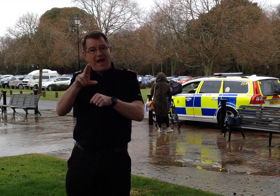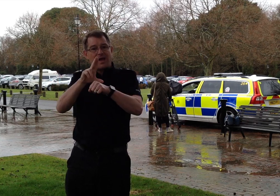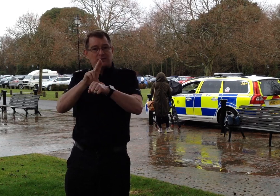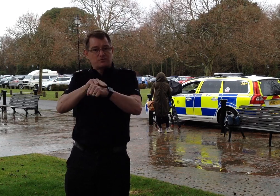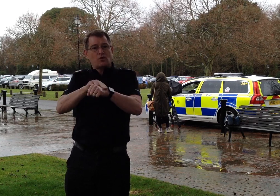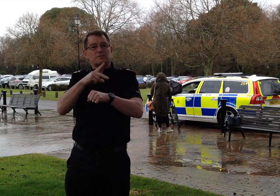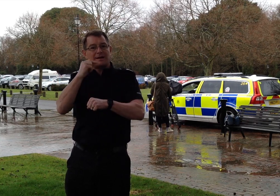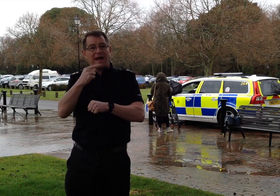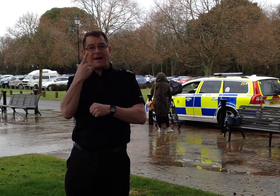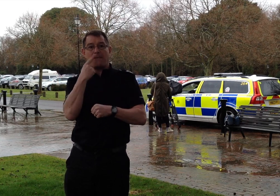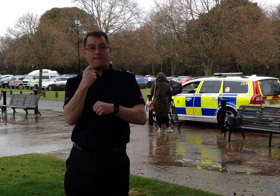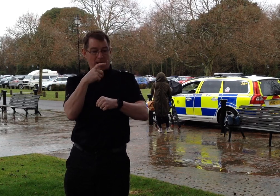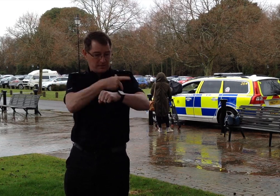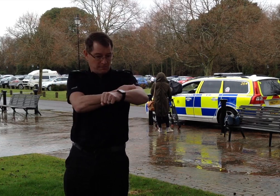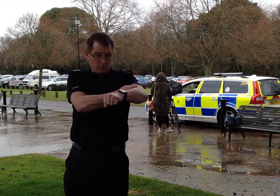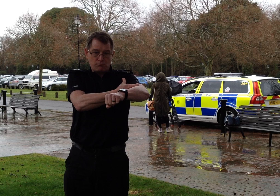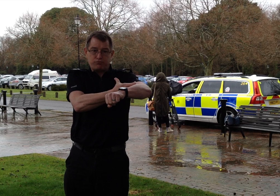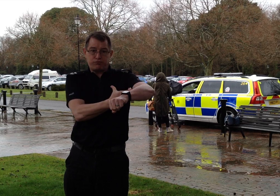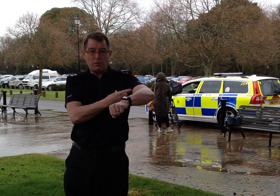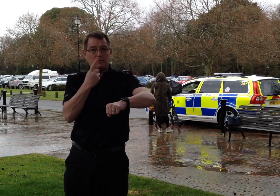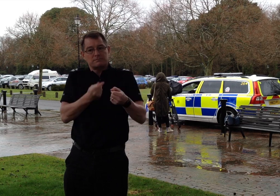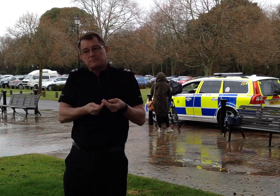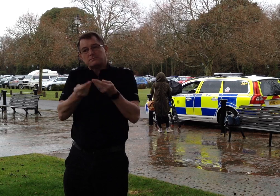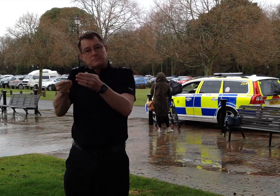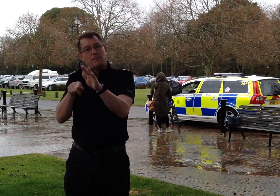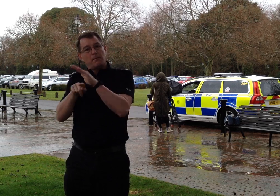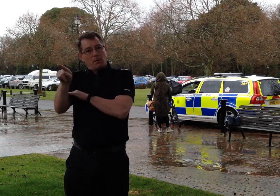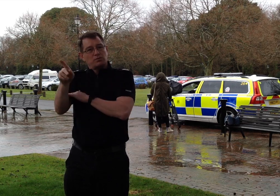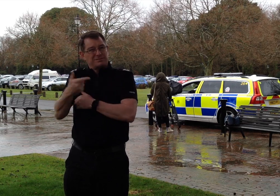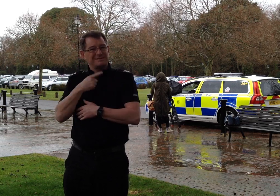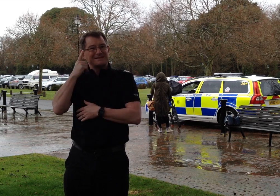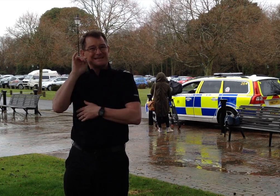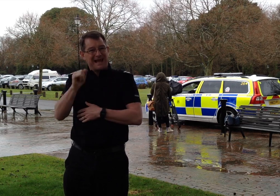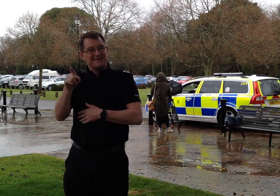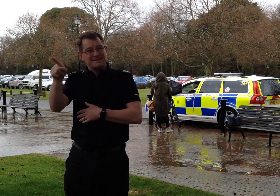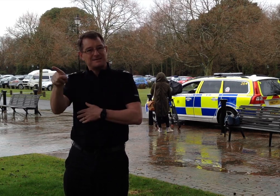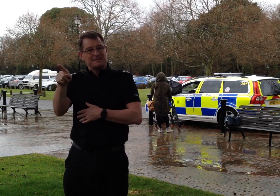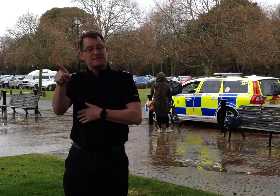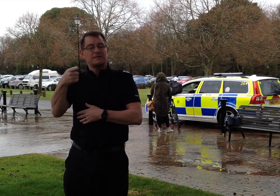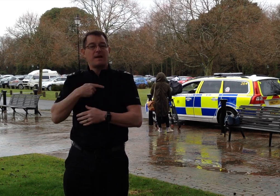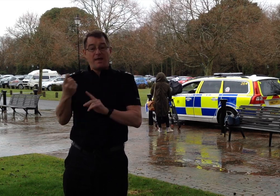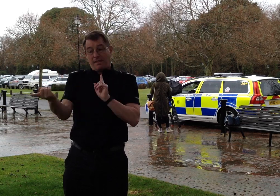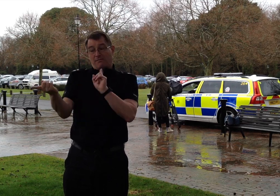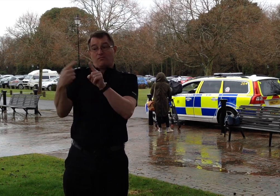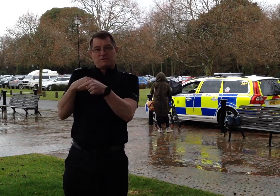There a Doctor can take blood to be sent off for analysis